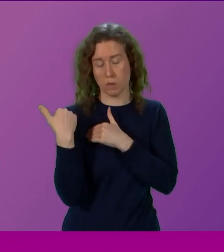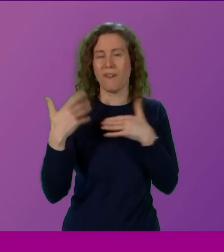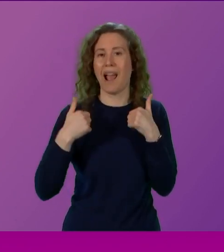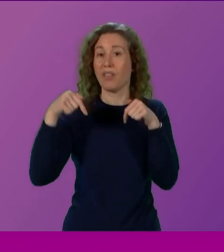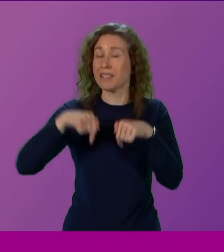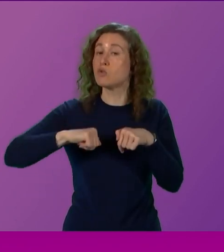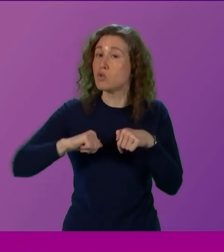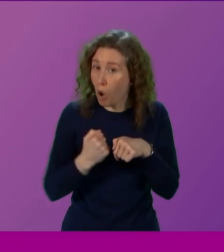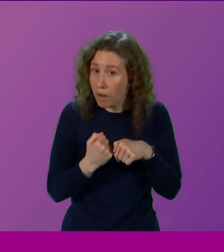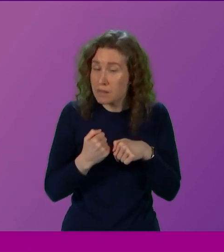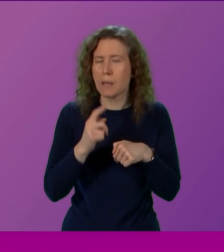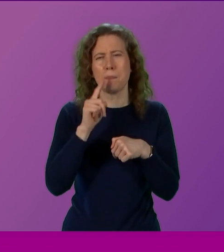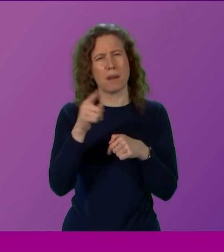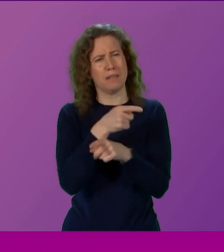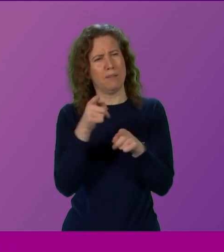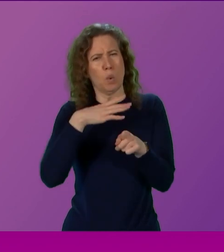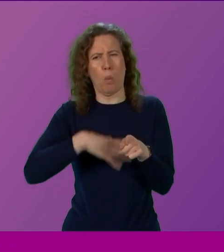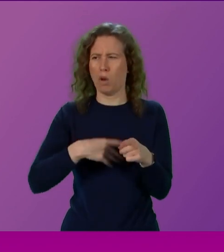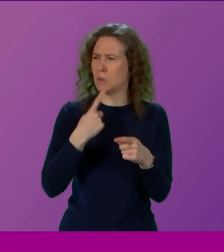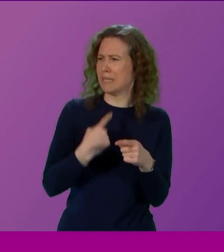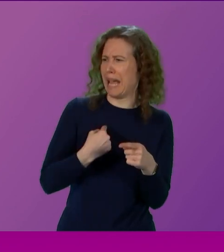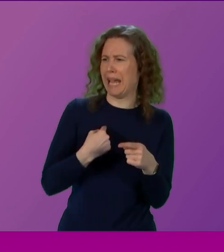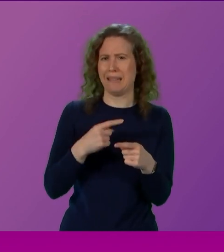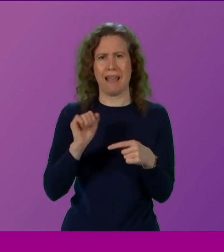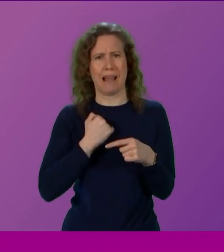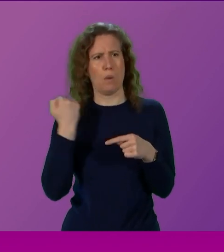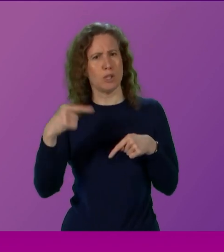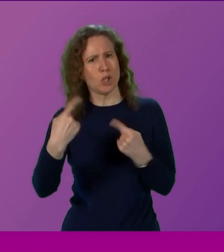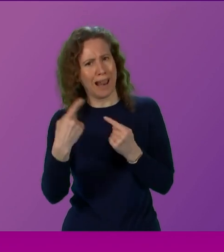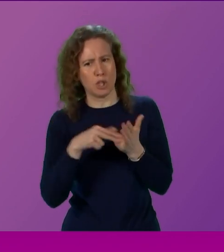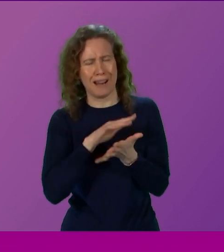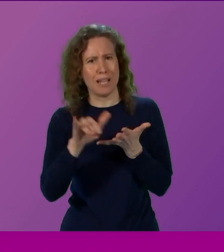but for those who want to suggest that the challenges in our national health service